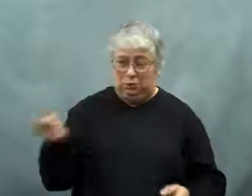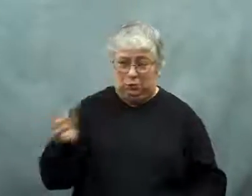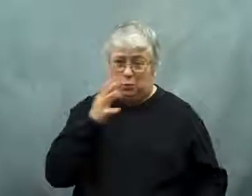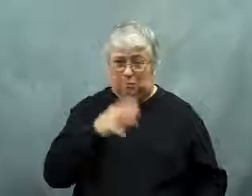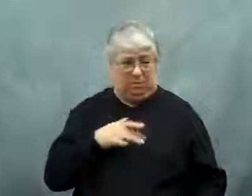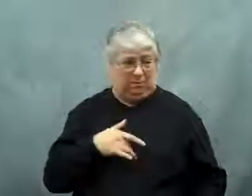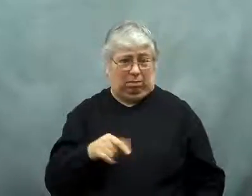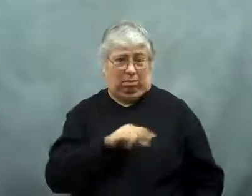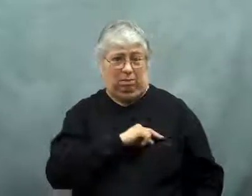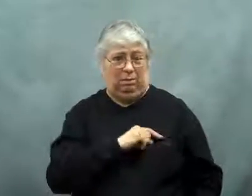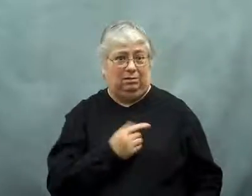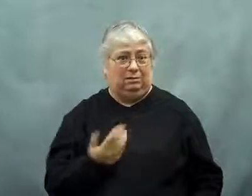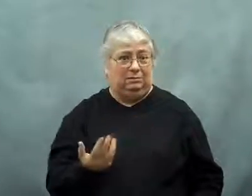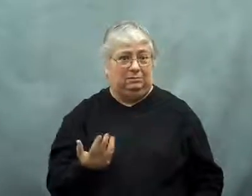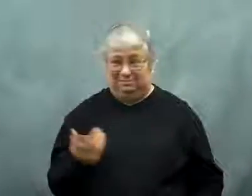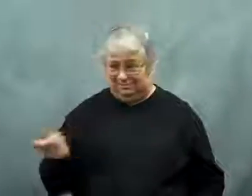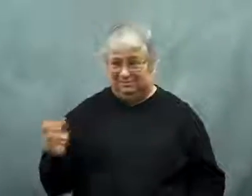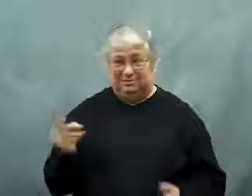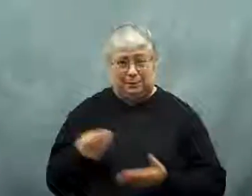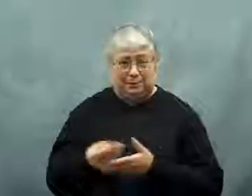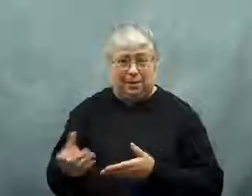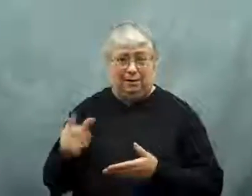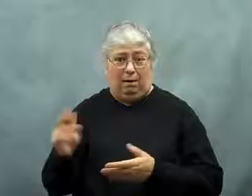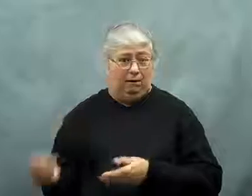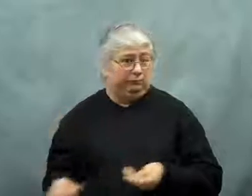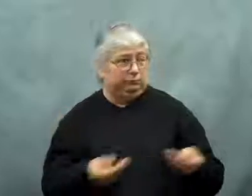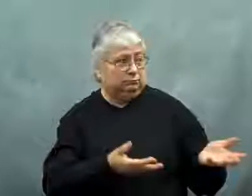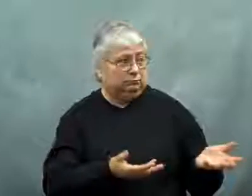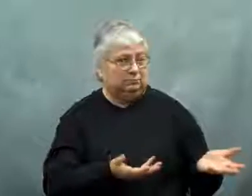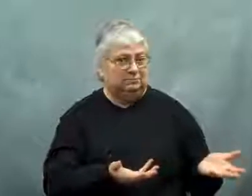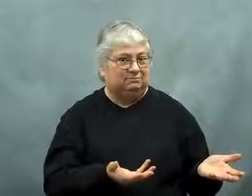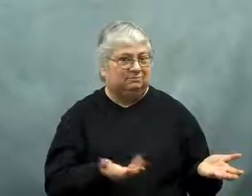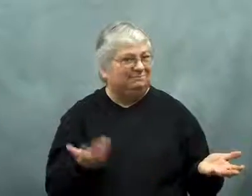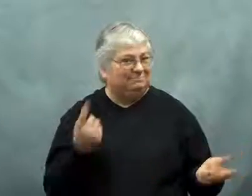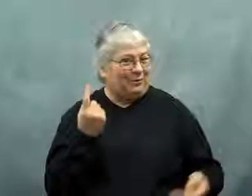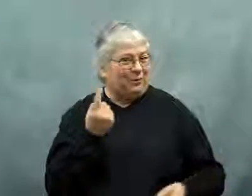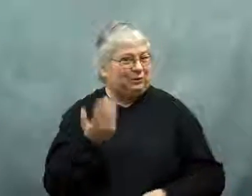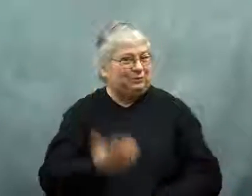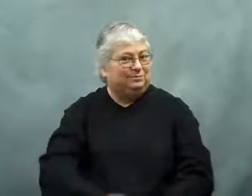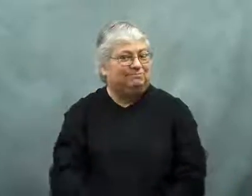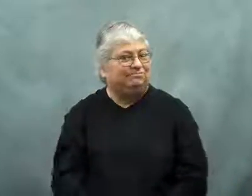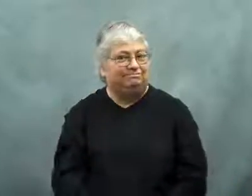I wonder if this woman feels guilty? She provided the guns that led up to all this. I wonder.